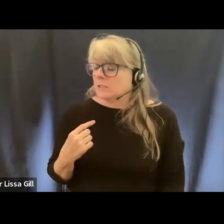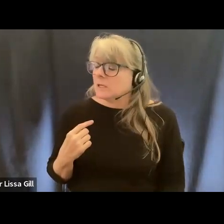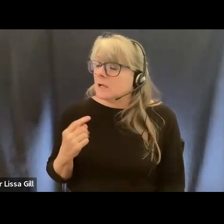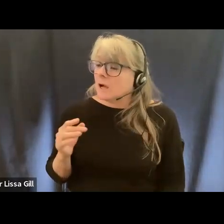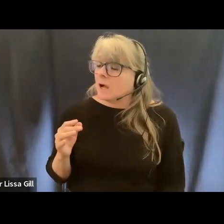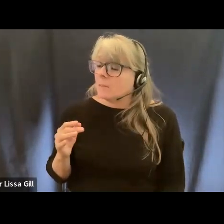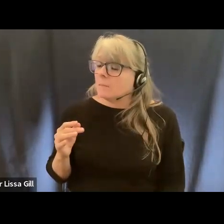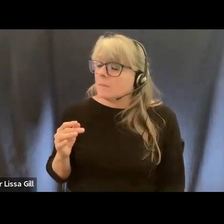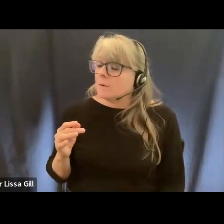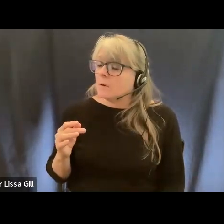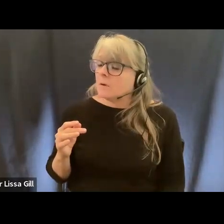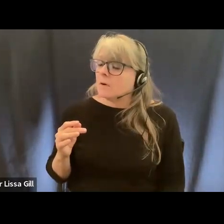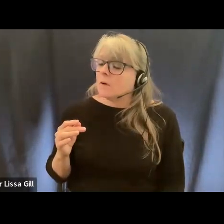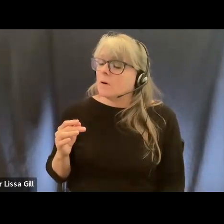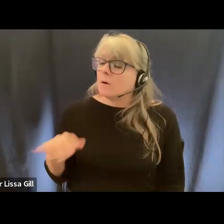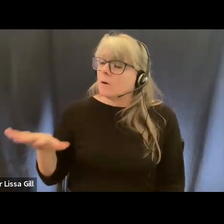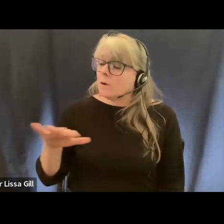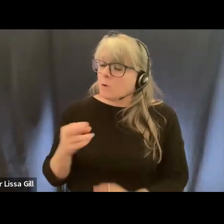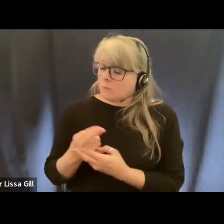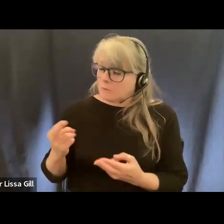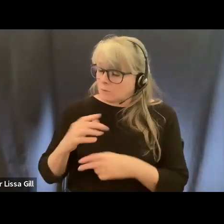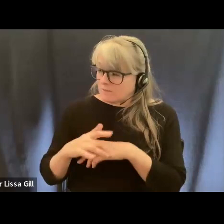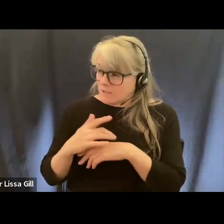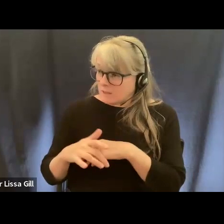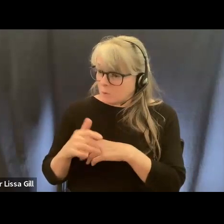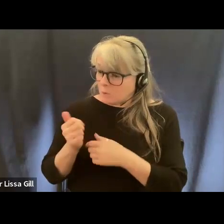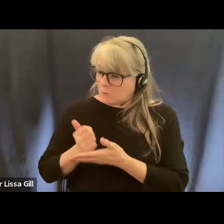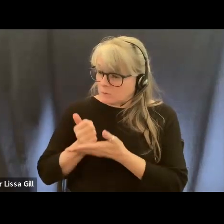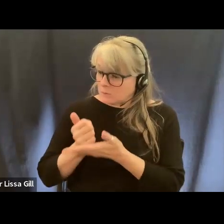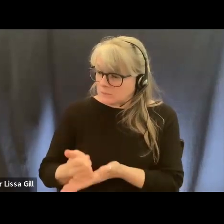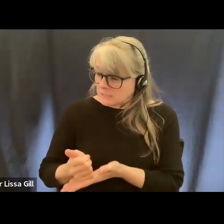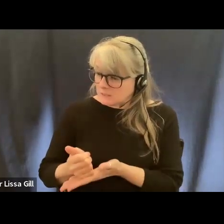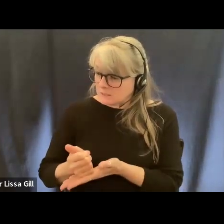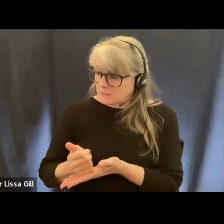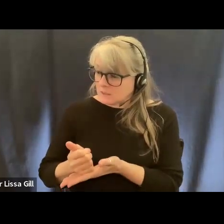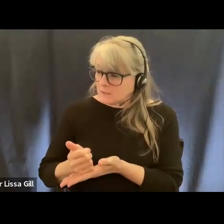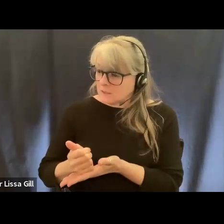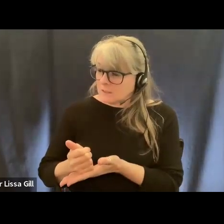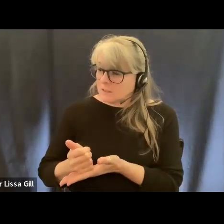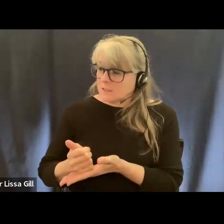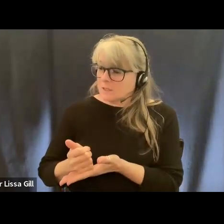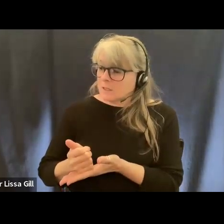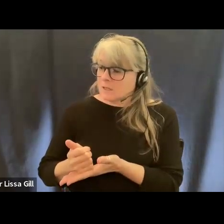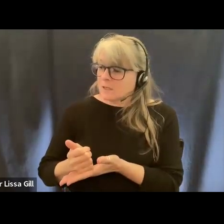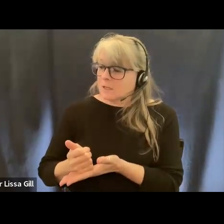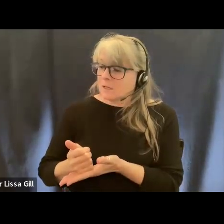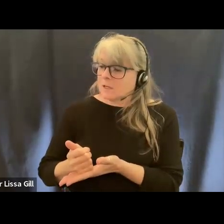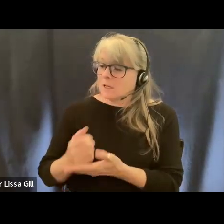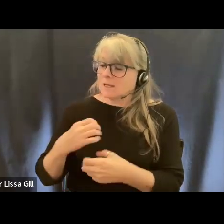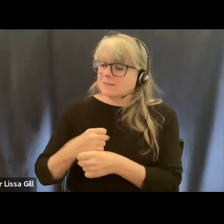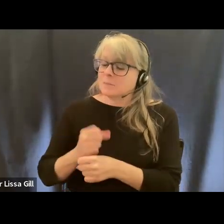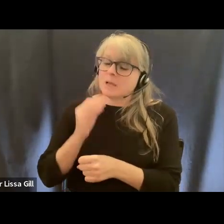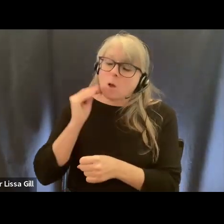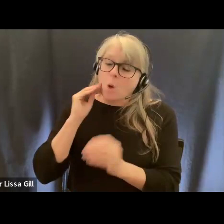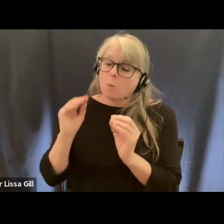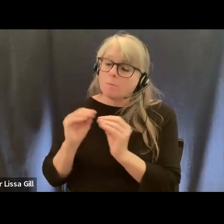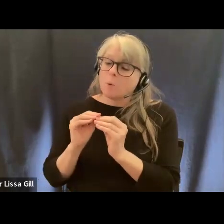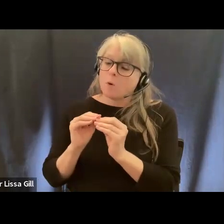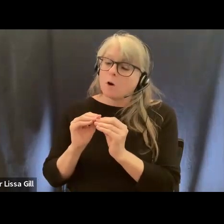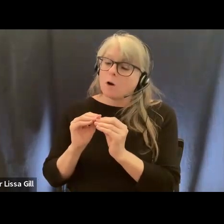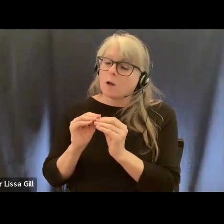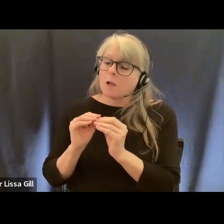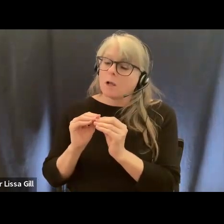Are there resources available to assist in making home more energy efficient to help on energy bills.